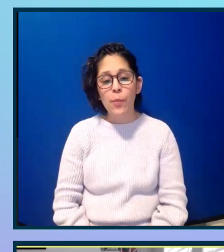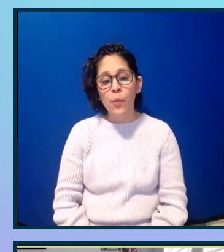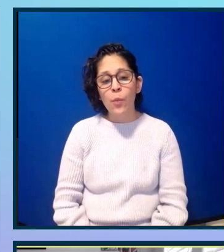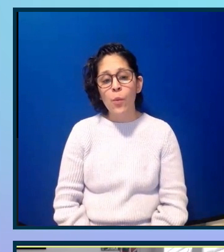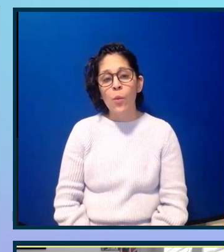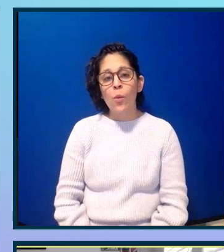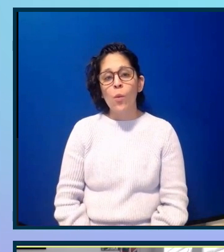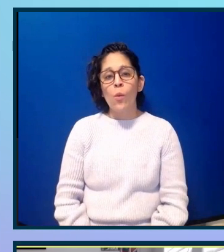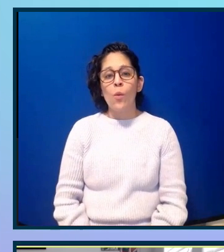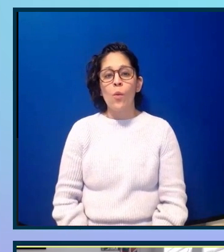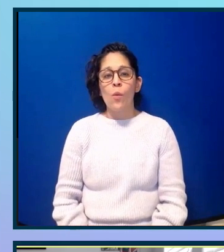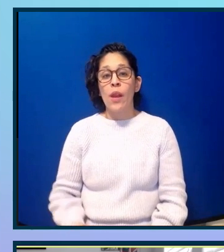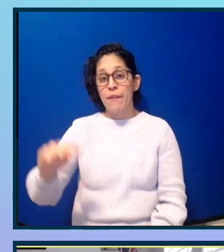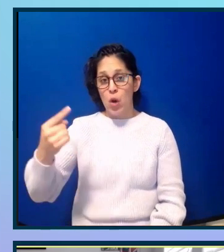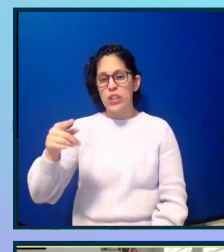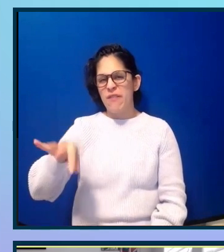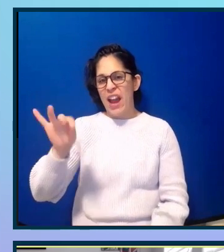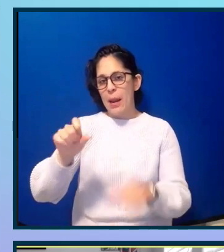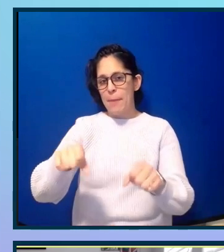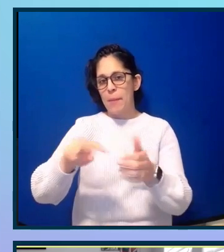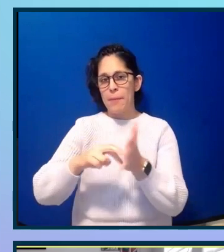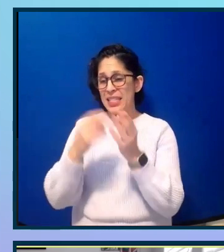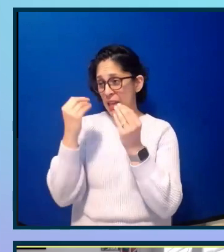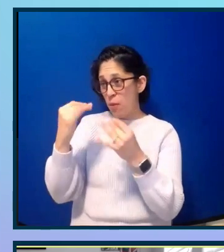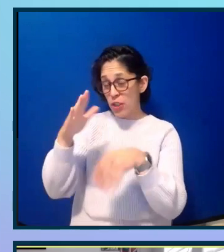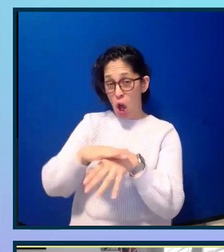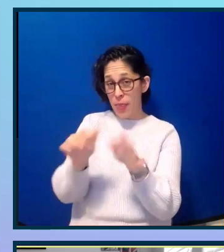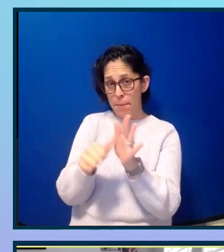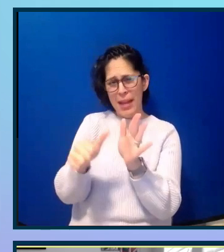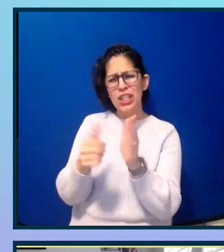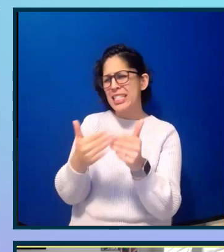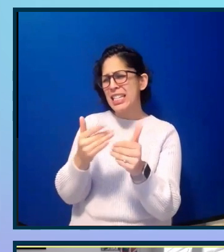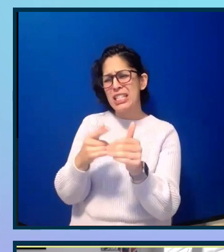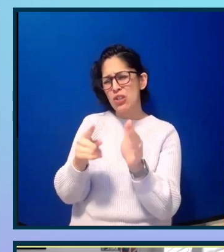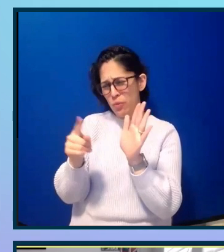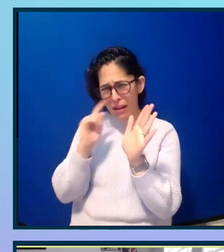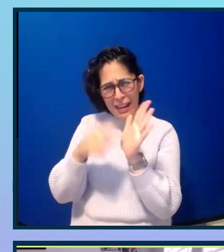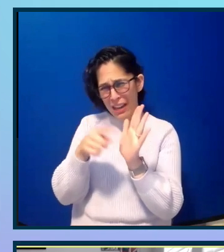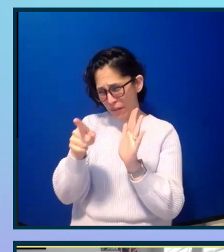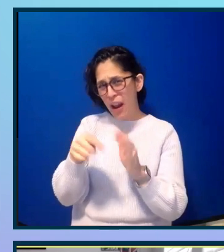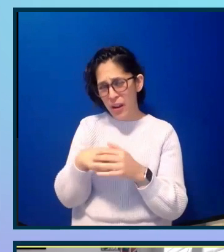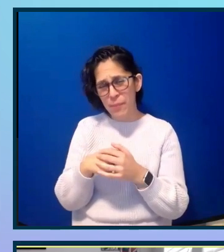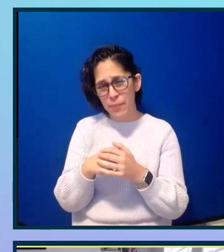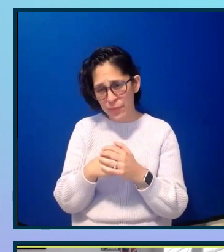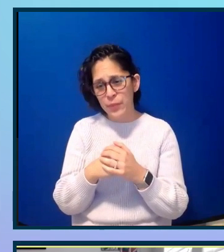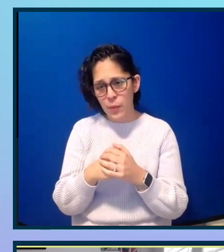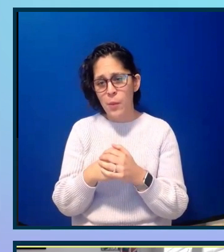we're talking about information on the page being easy to identify and that the important information,